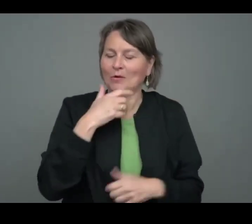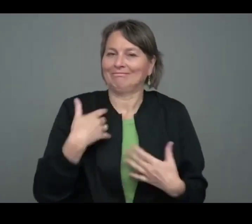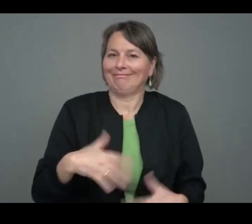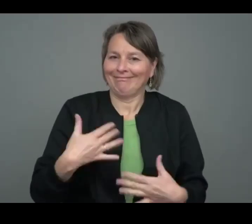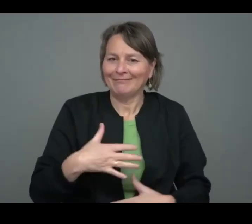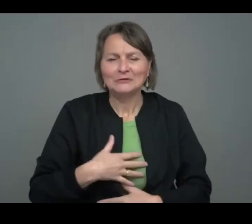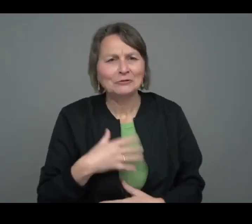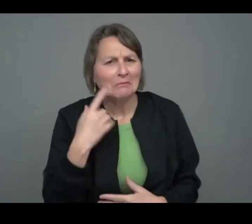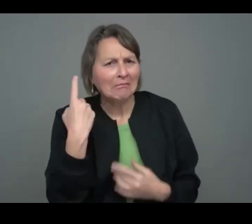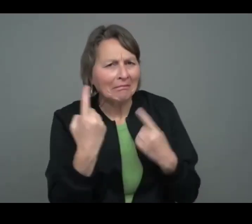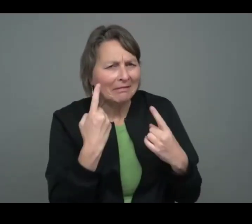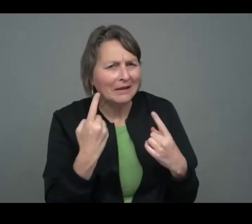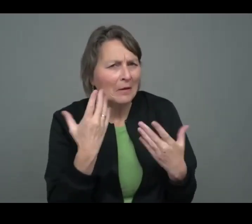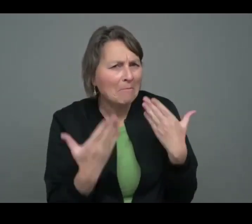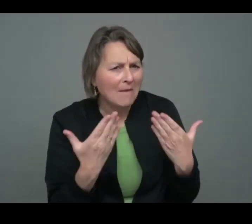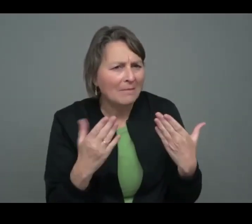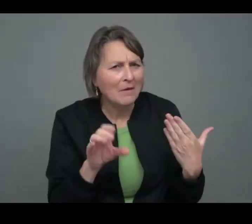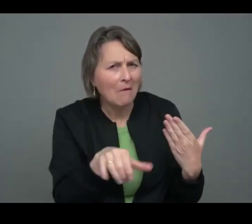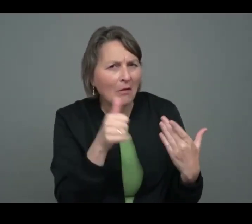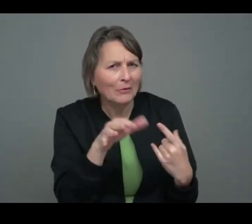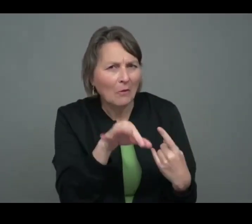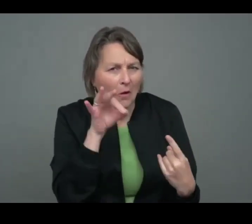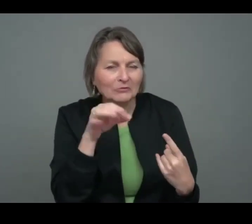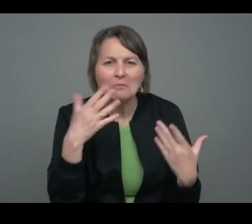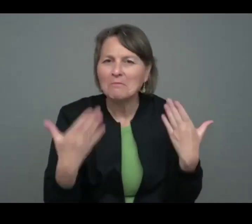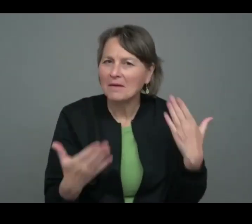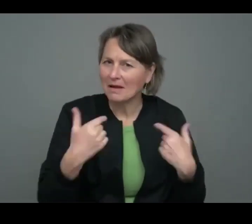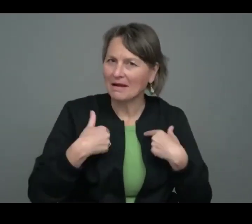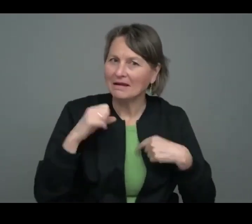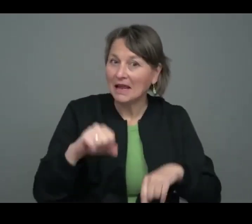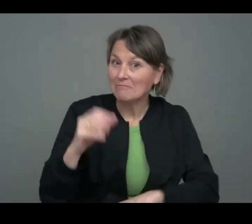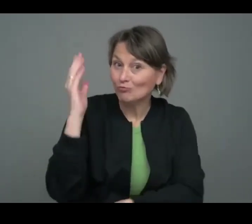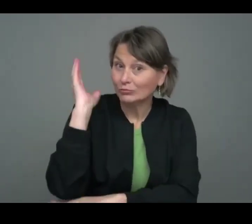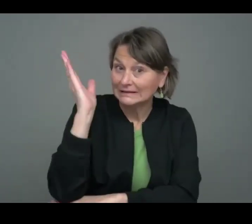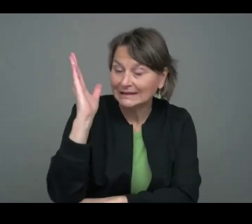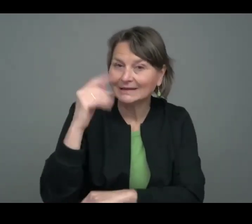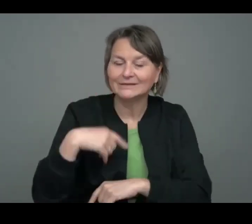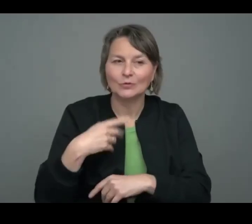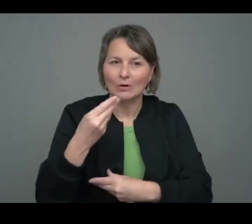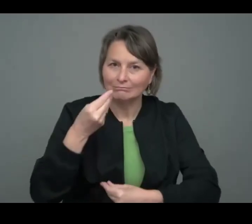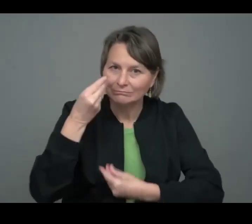about this research. I was so impressed and I was thinking maybe I should choose another